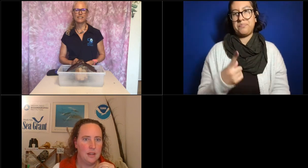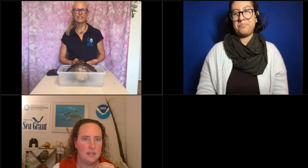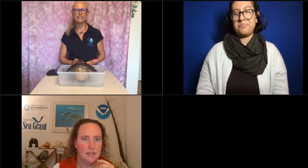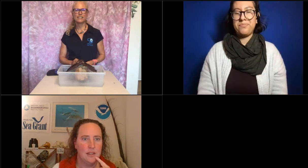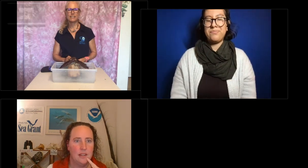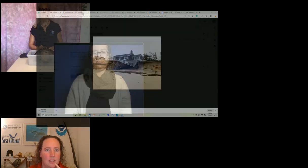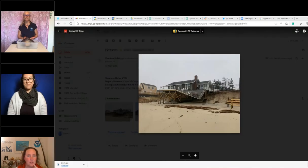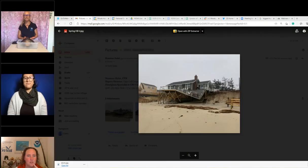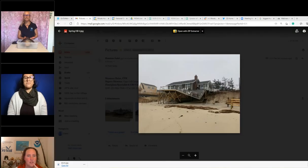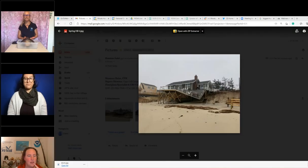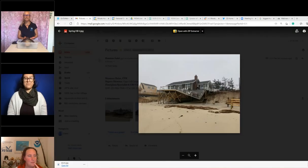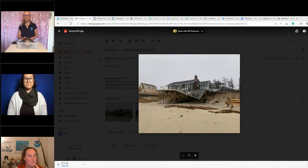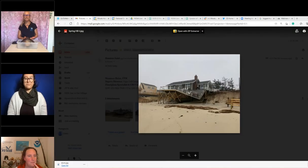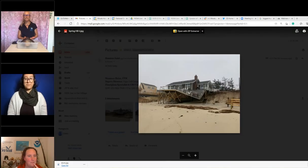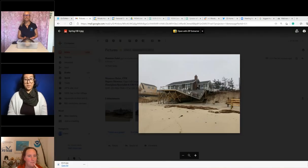All right. Can you see that?